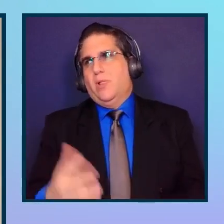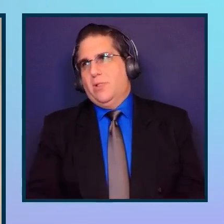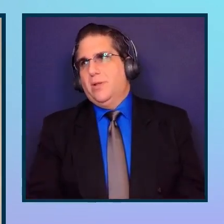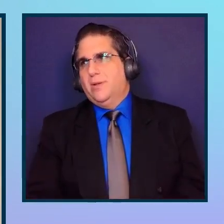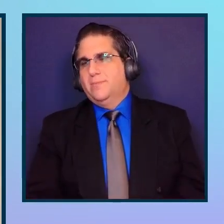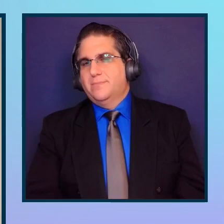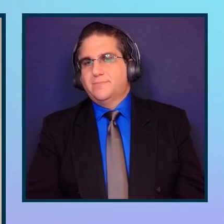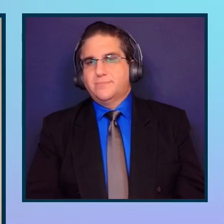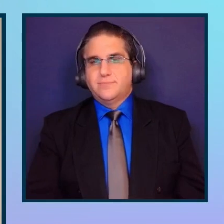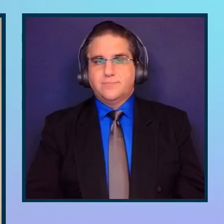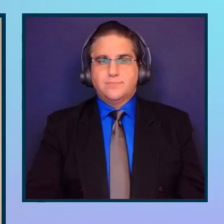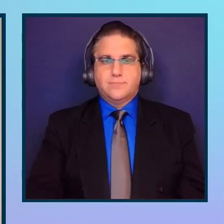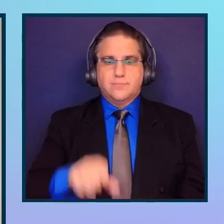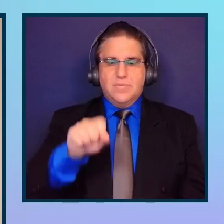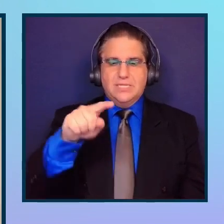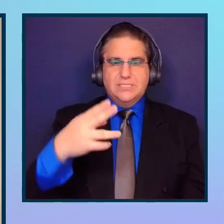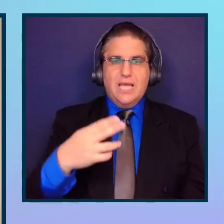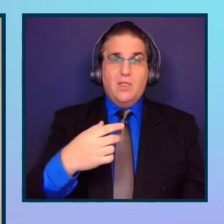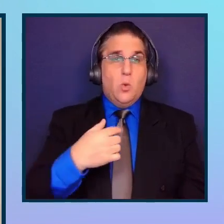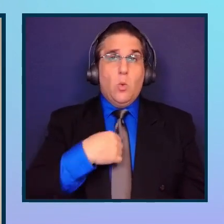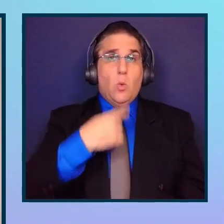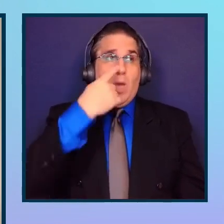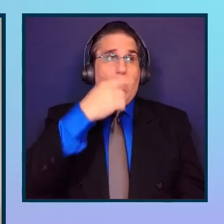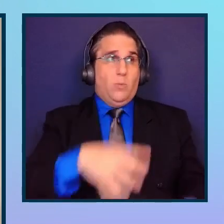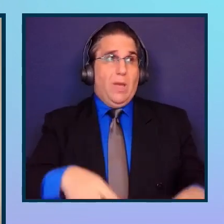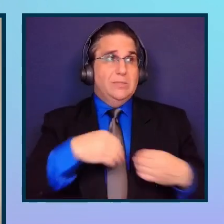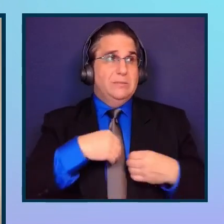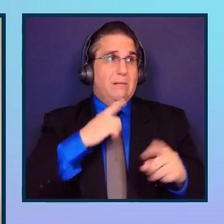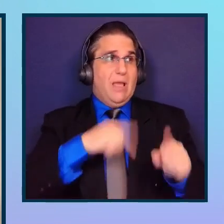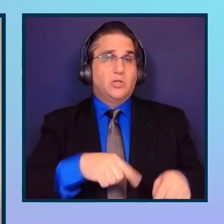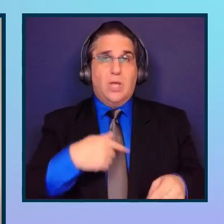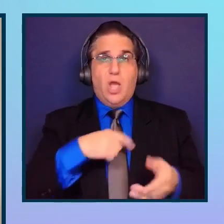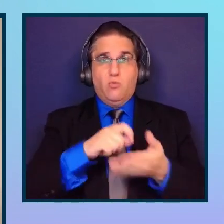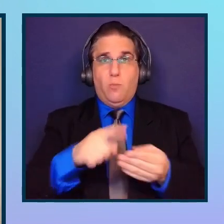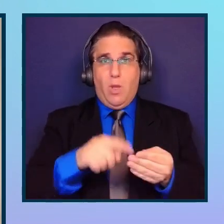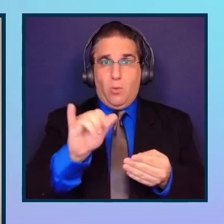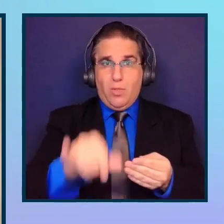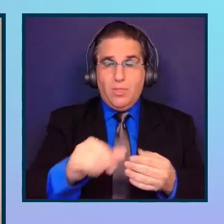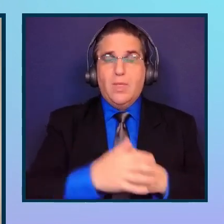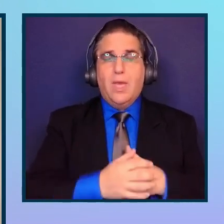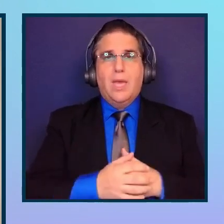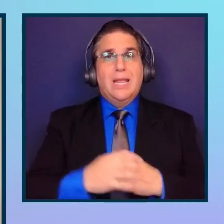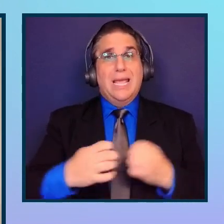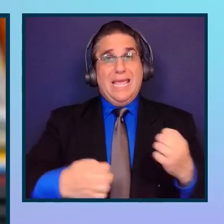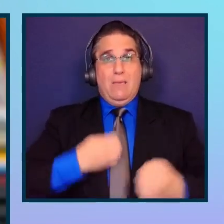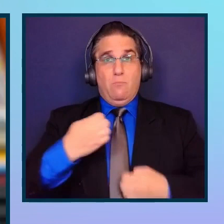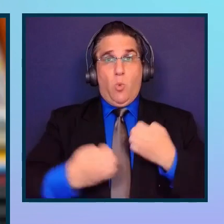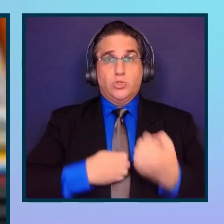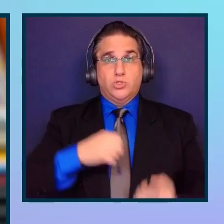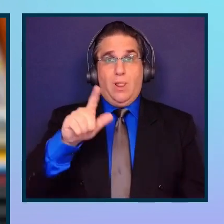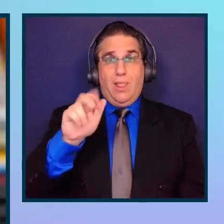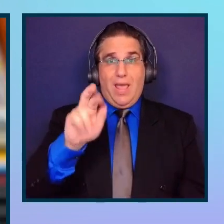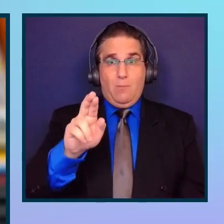I'll dive in 'cause I've written about this, a Hawkshaw wrote about emotional labor a really long time ago in the sixties,